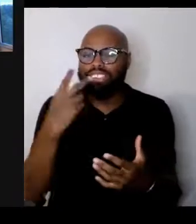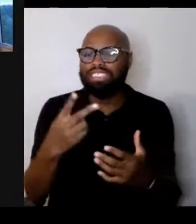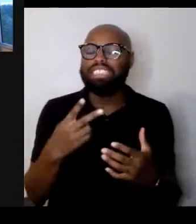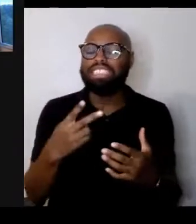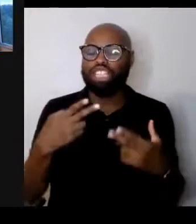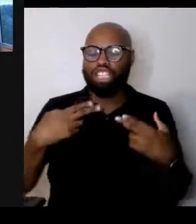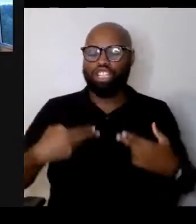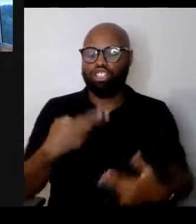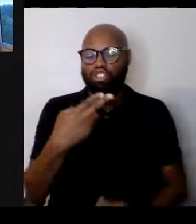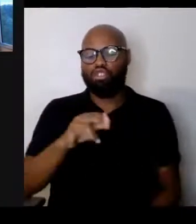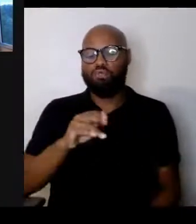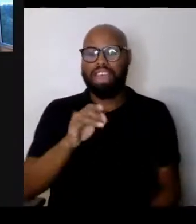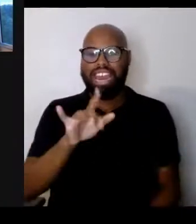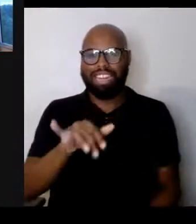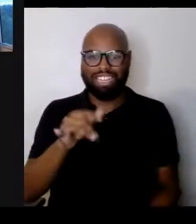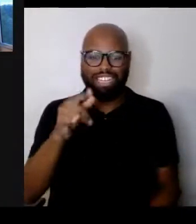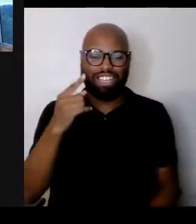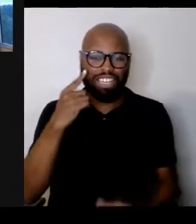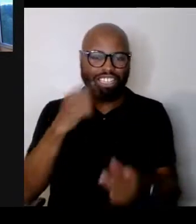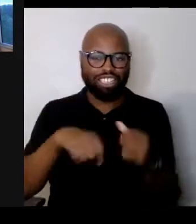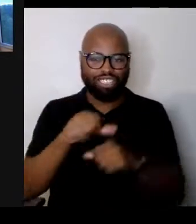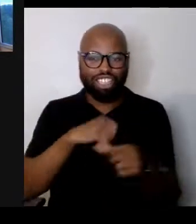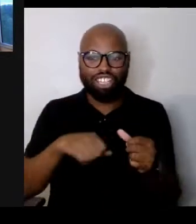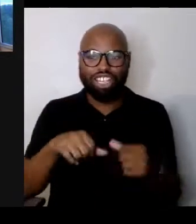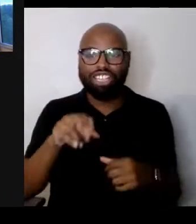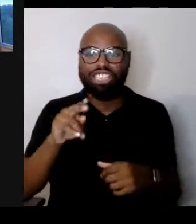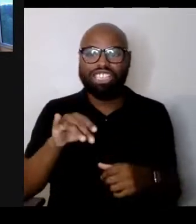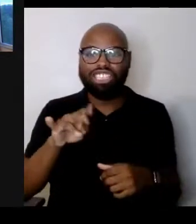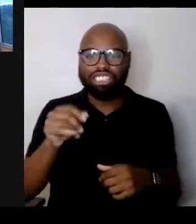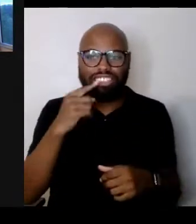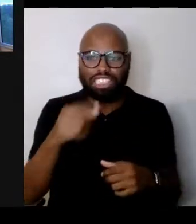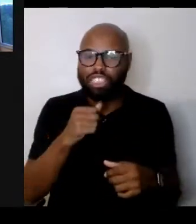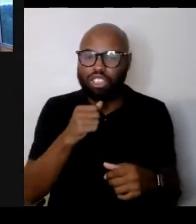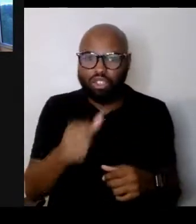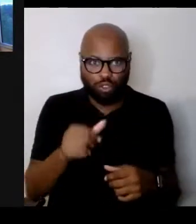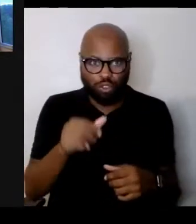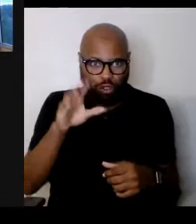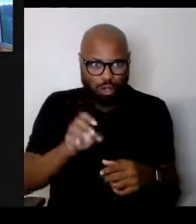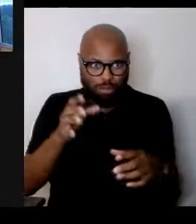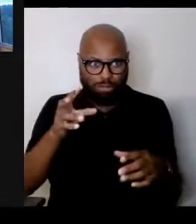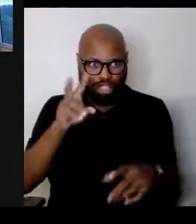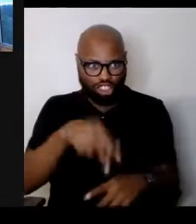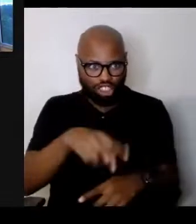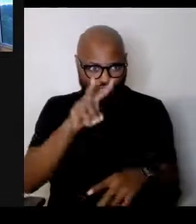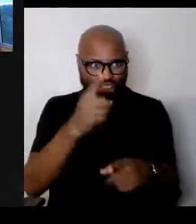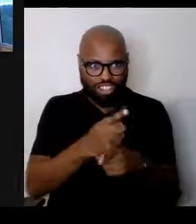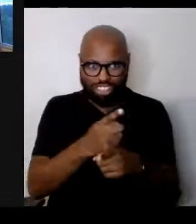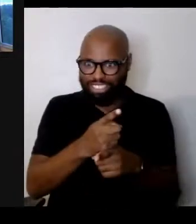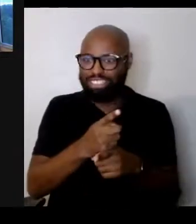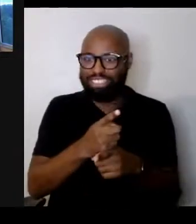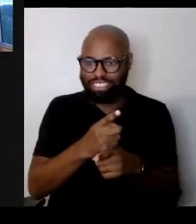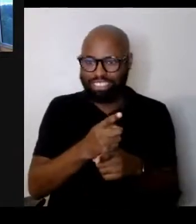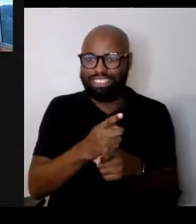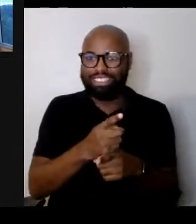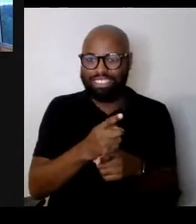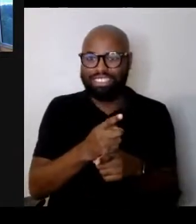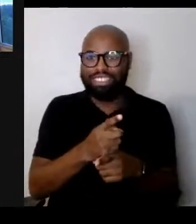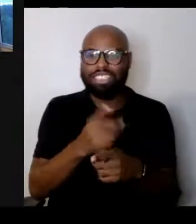Naischa said something very critical, don't be judgy. So some of the rules I go by is no judgment,